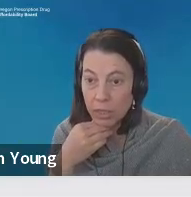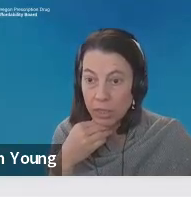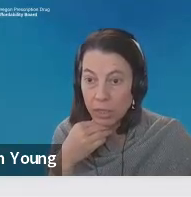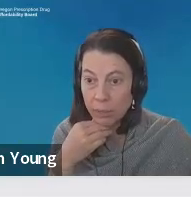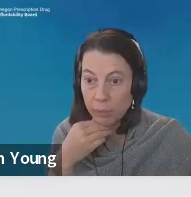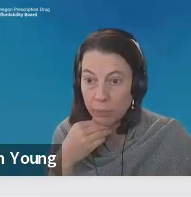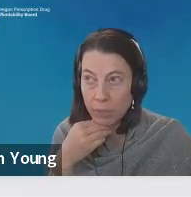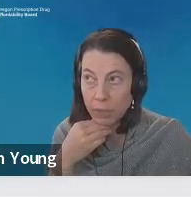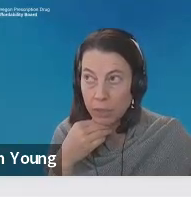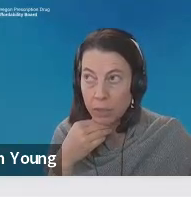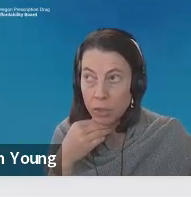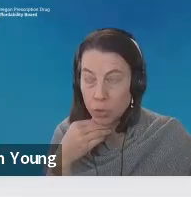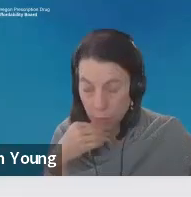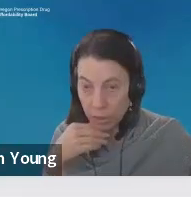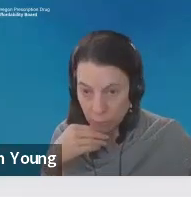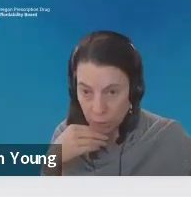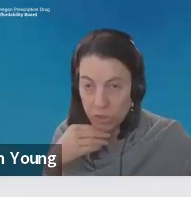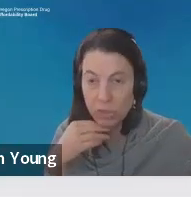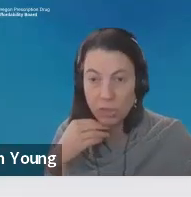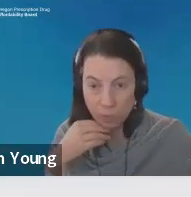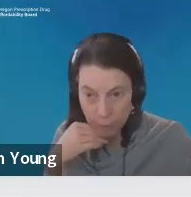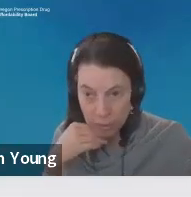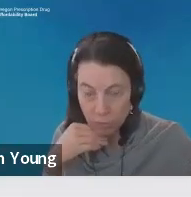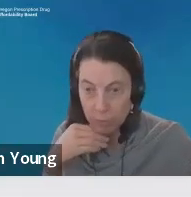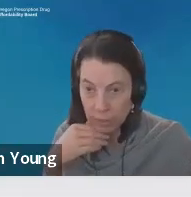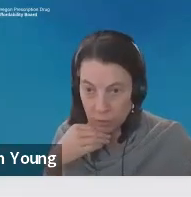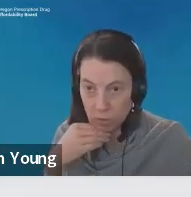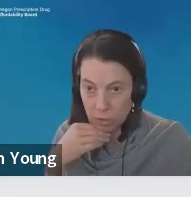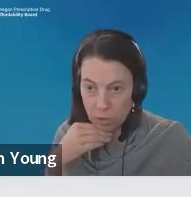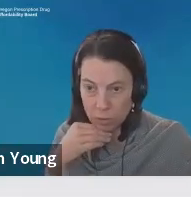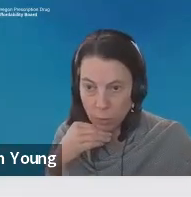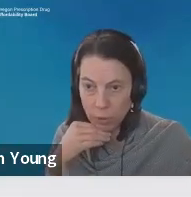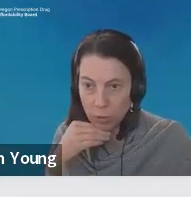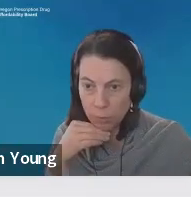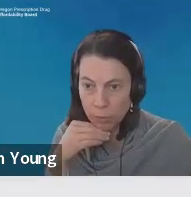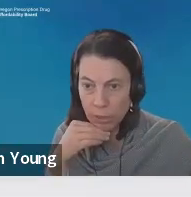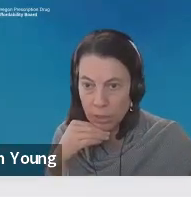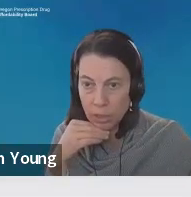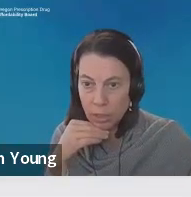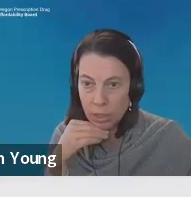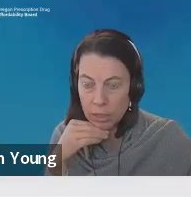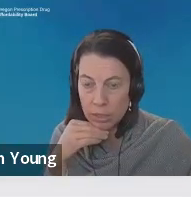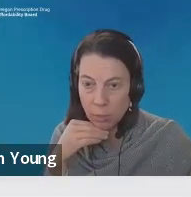the um drug coverage information from the individual CCOs's but we could pull in the